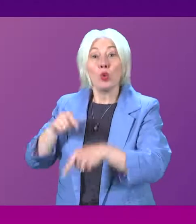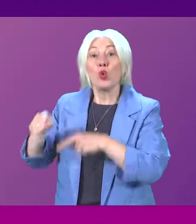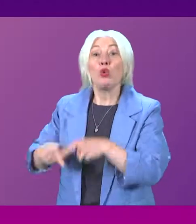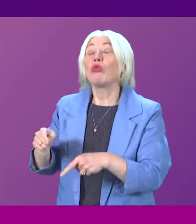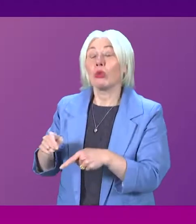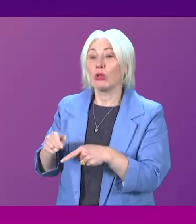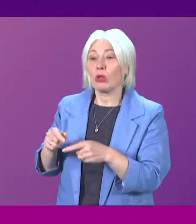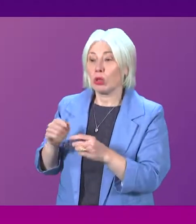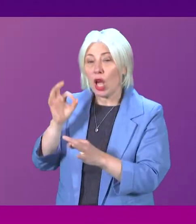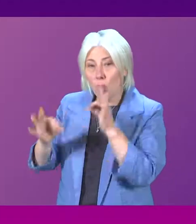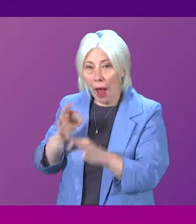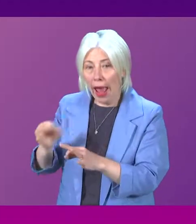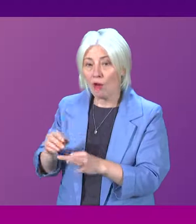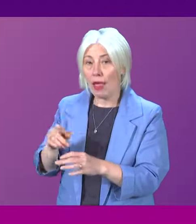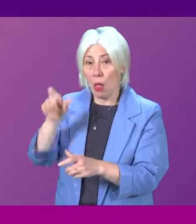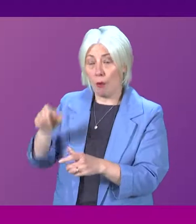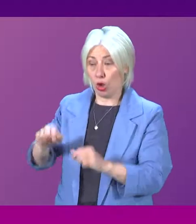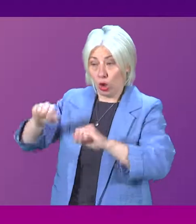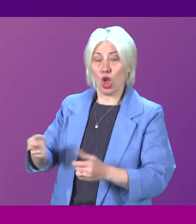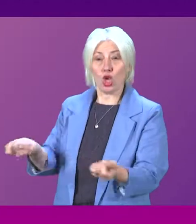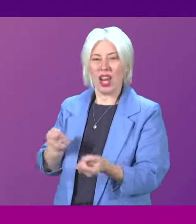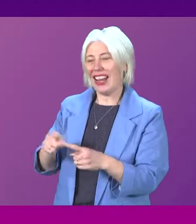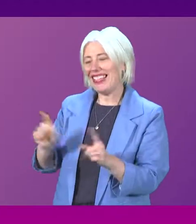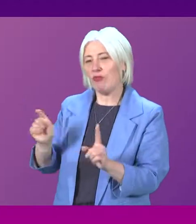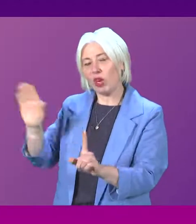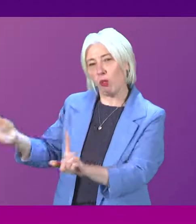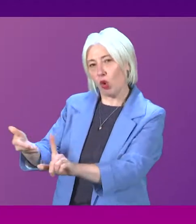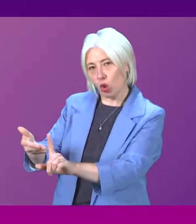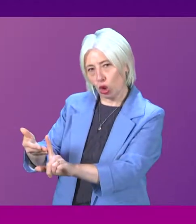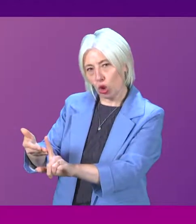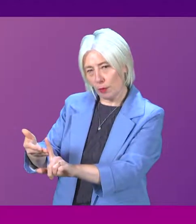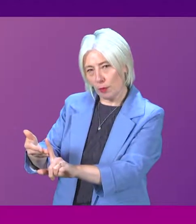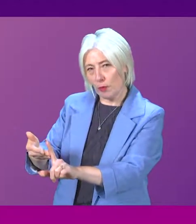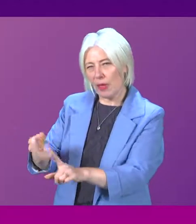approach and has reported on—I think—at least six modules.